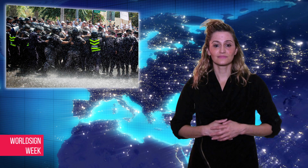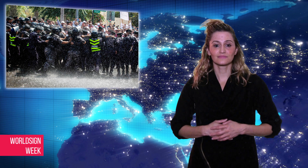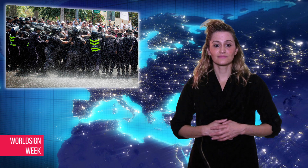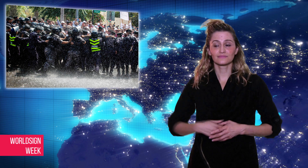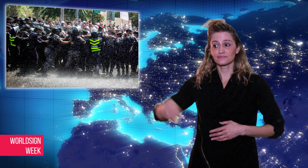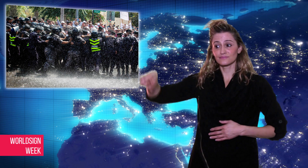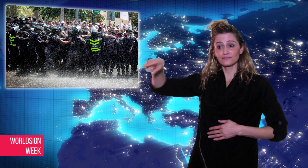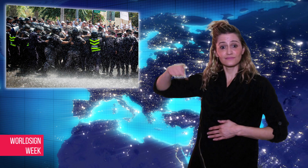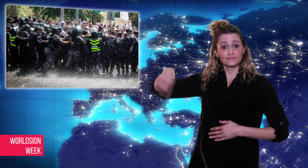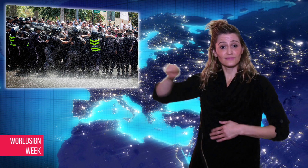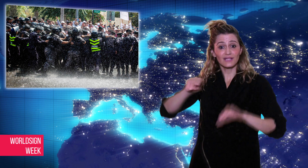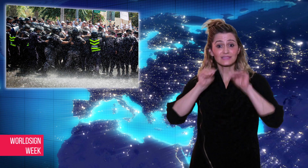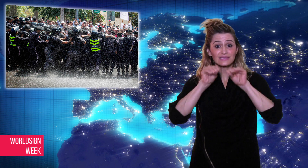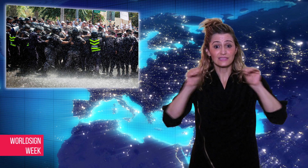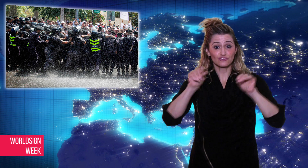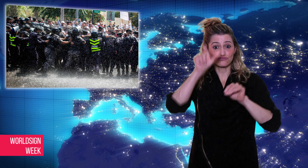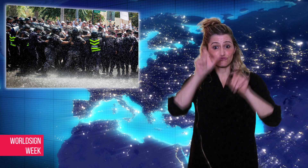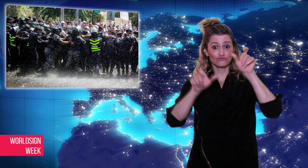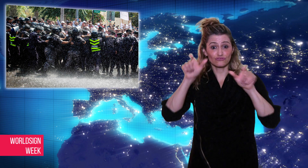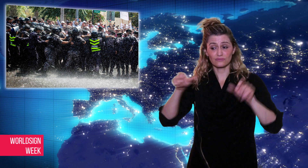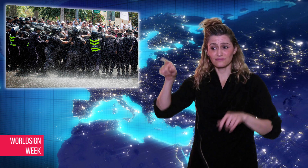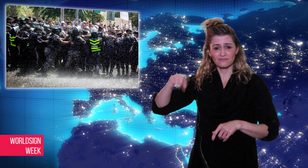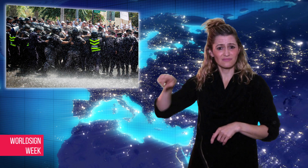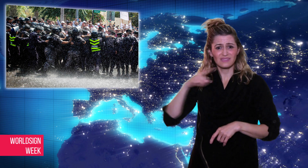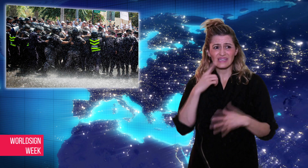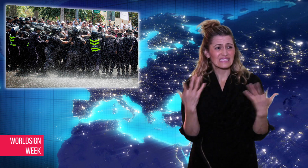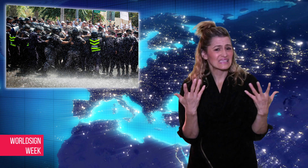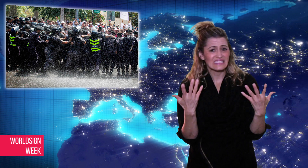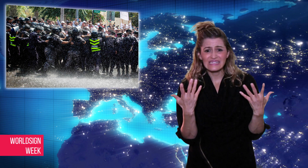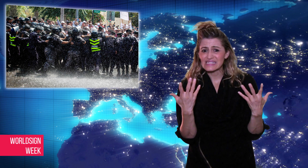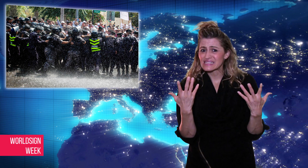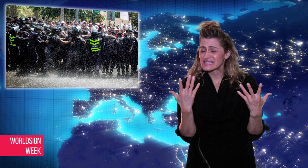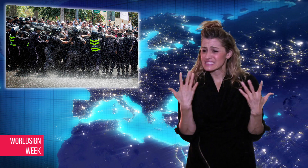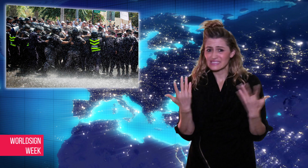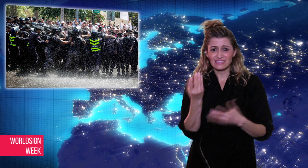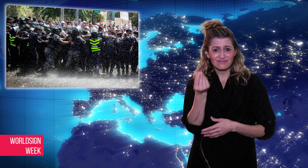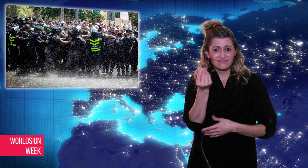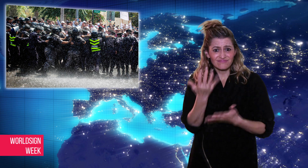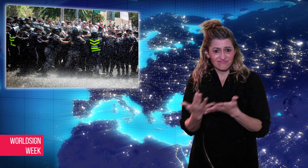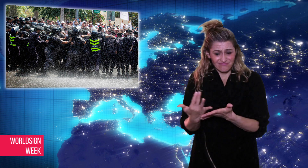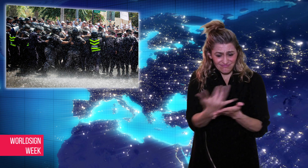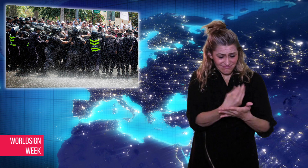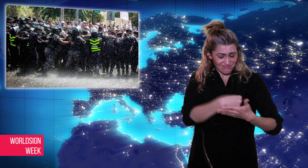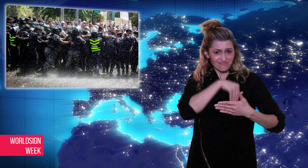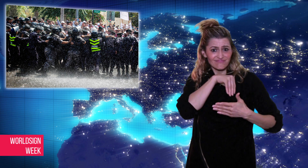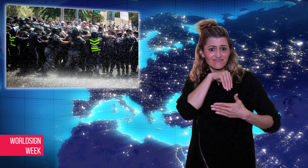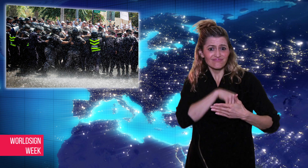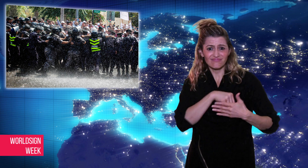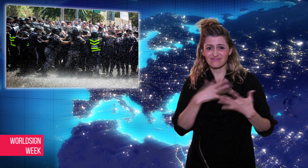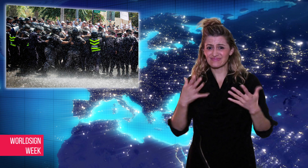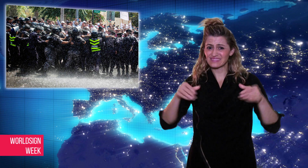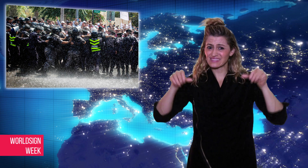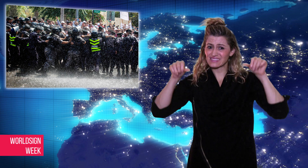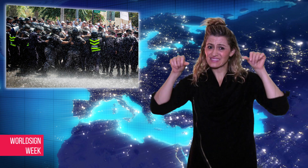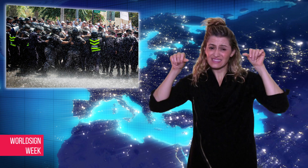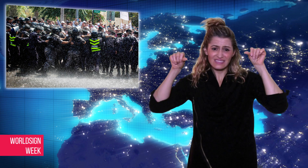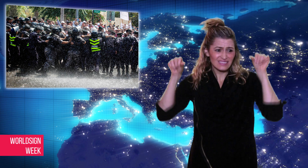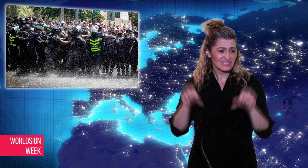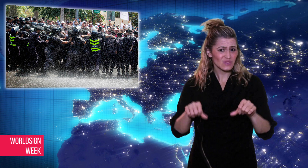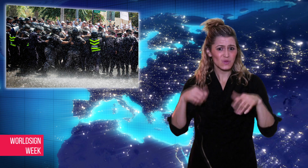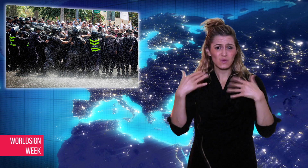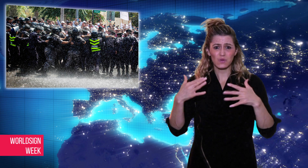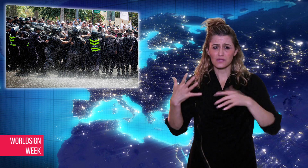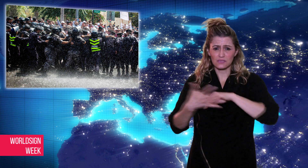The teachers are complaining that their